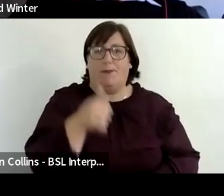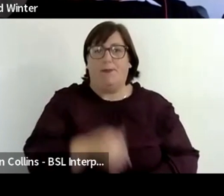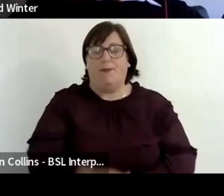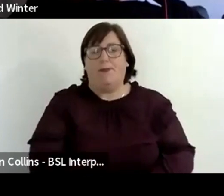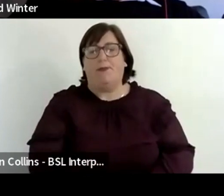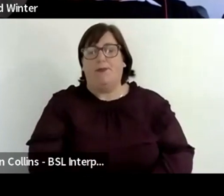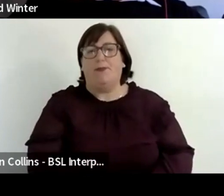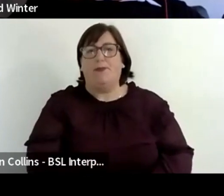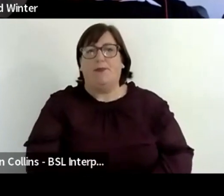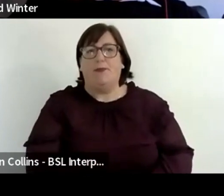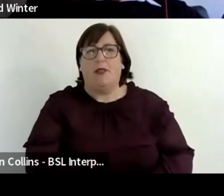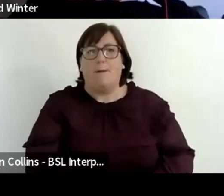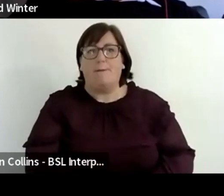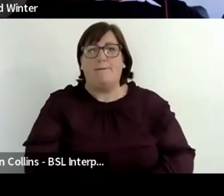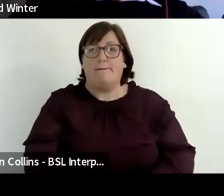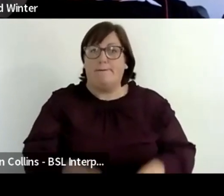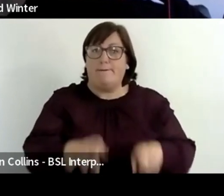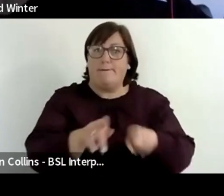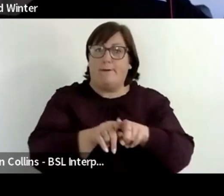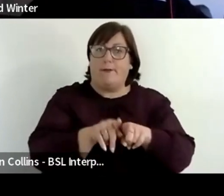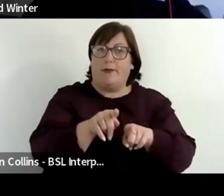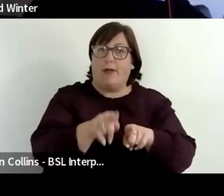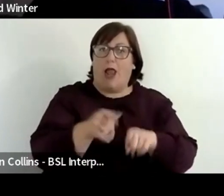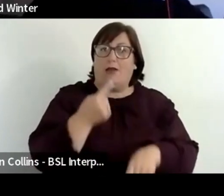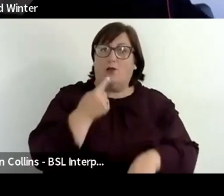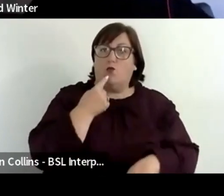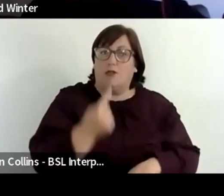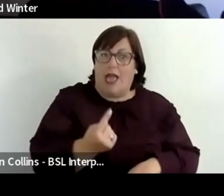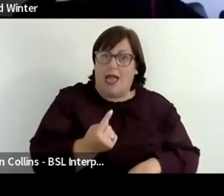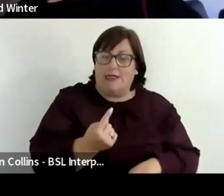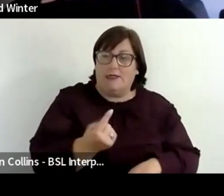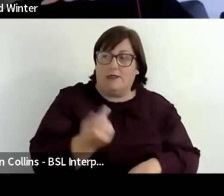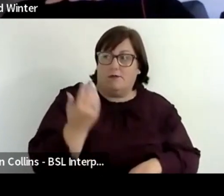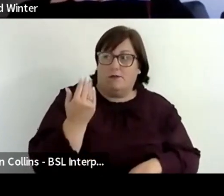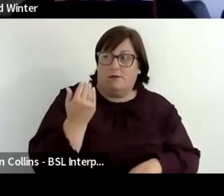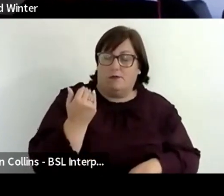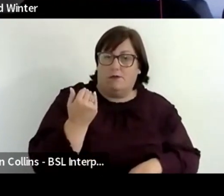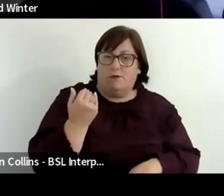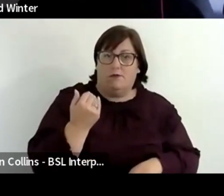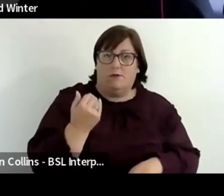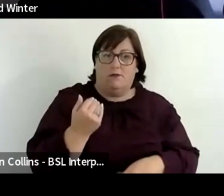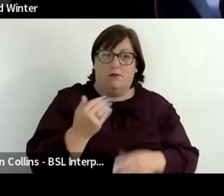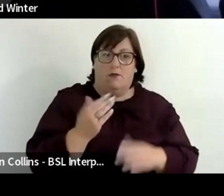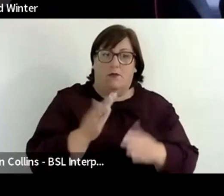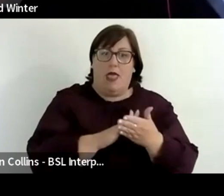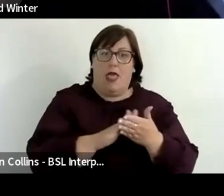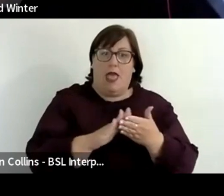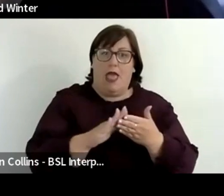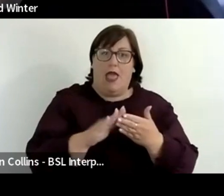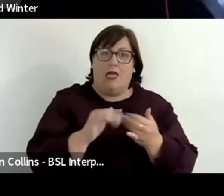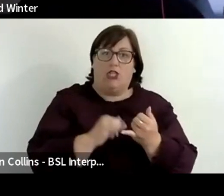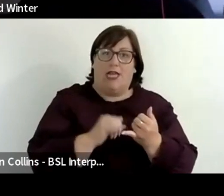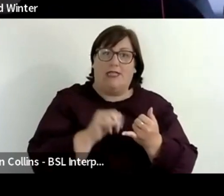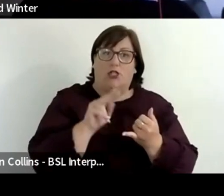It goes back to what you said about the HS2 profile page on the Evenbreak website, that will give you